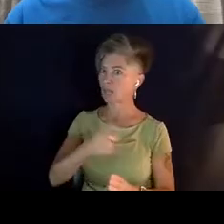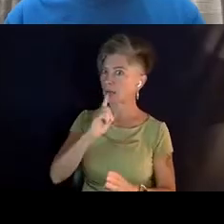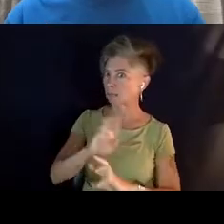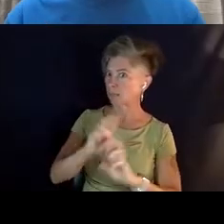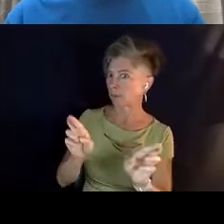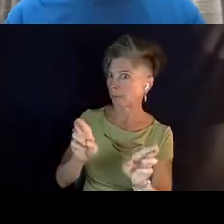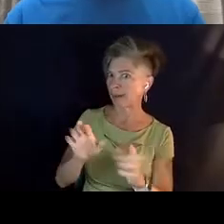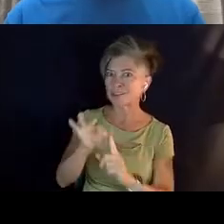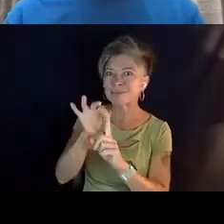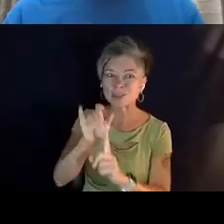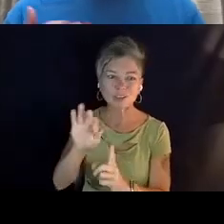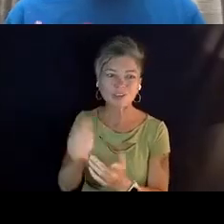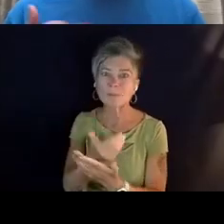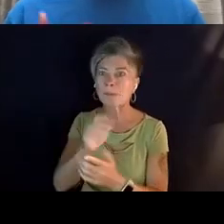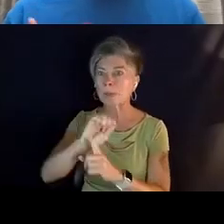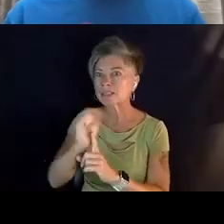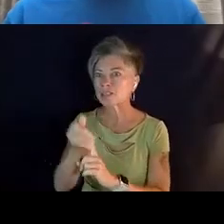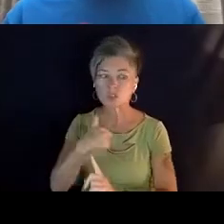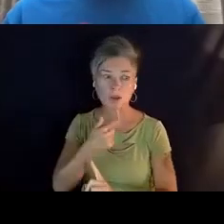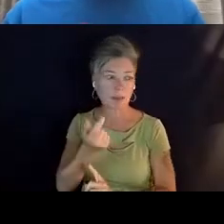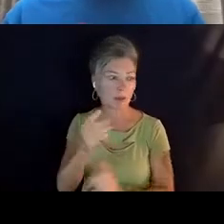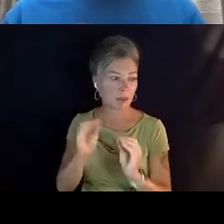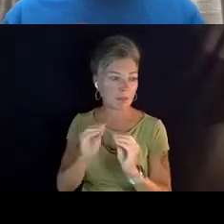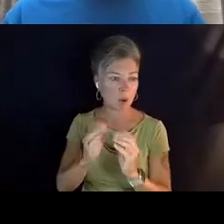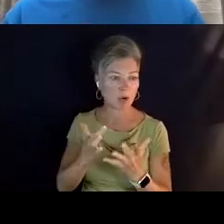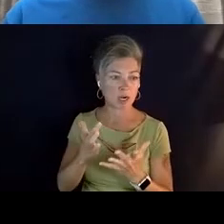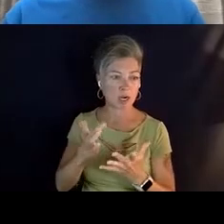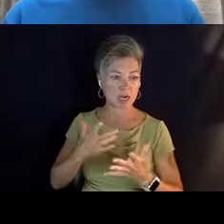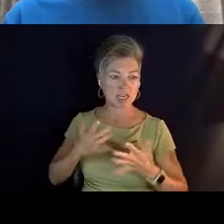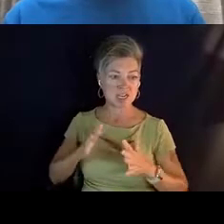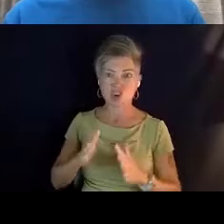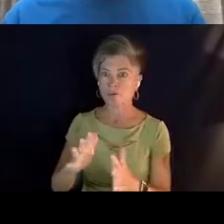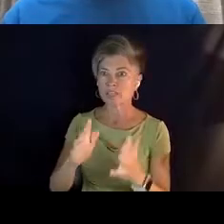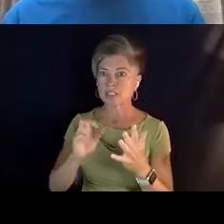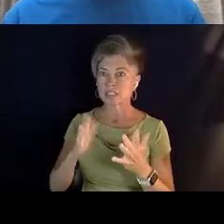where I am a little bit more heightened in terms of my nervousness or my anxiety.